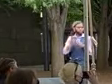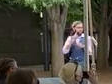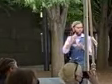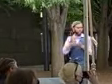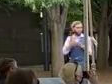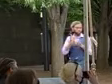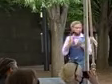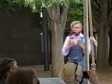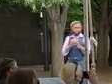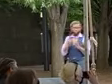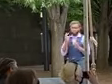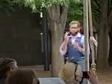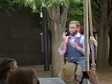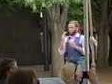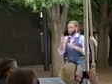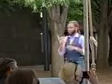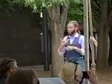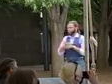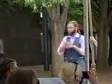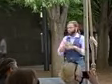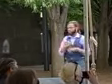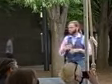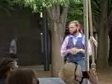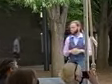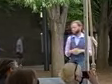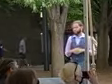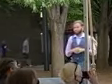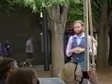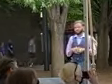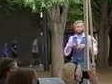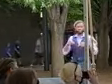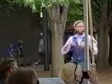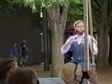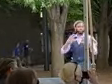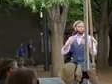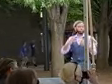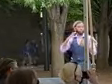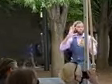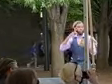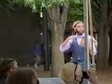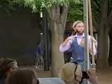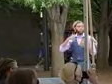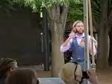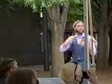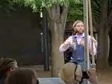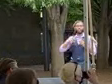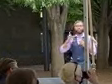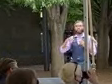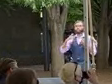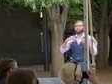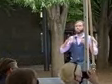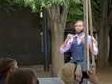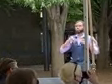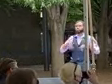This is a group that knows we could never ever accept the status quo until it accepts all of us.